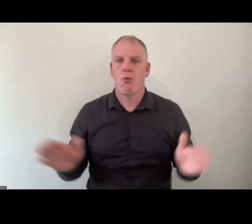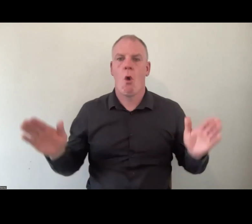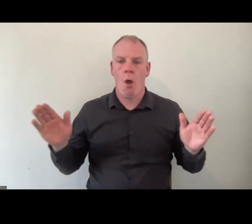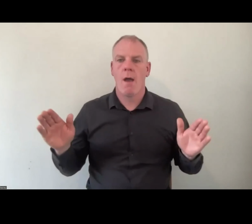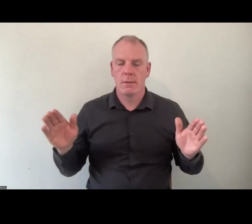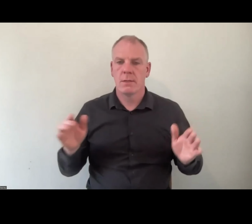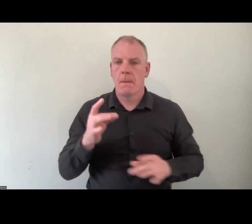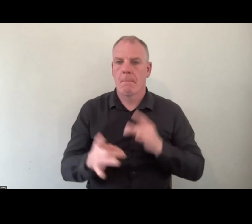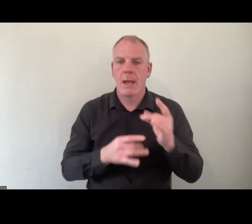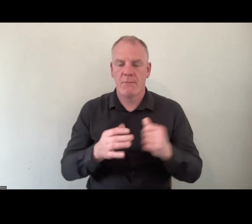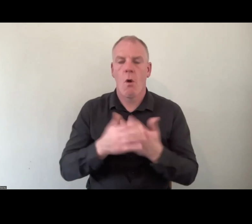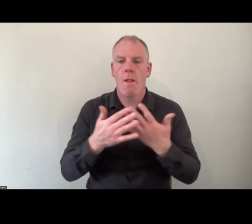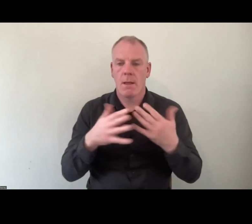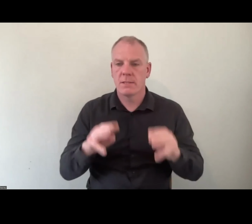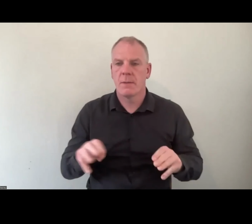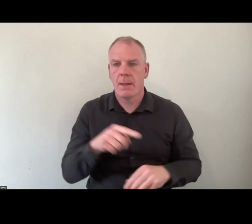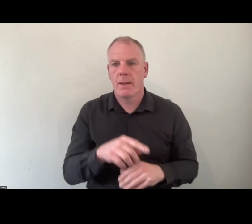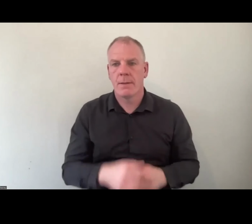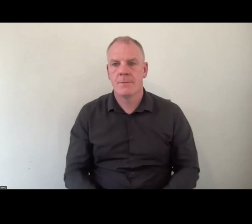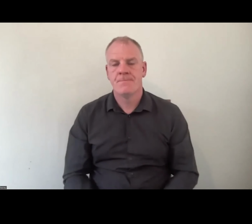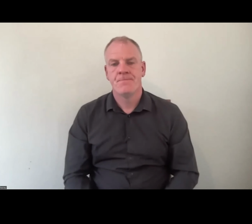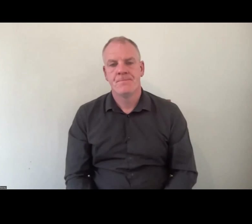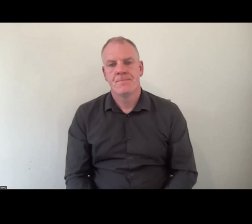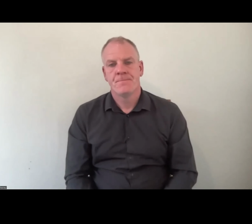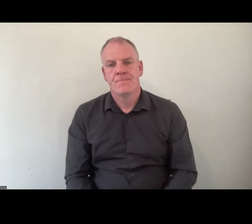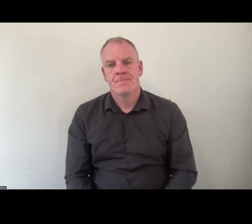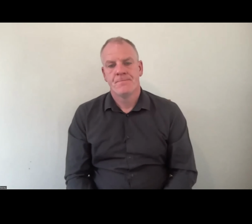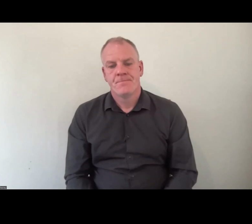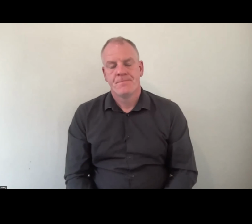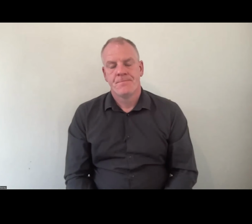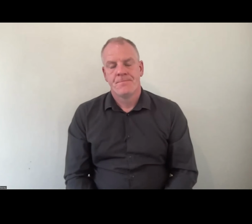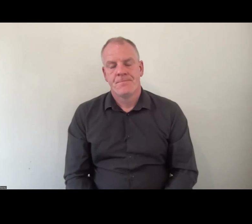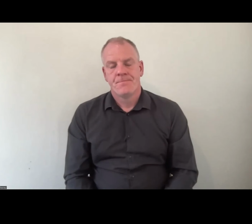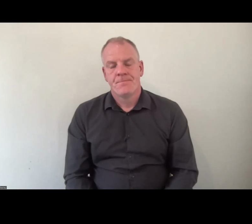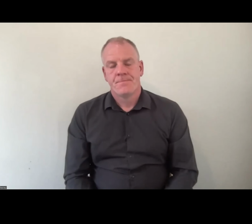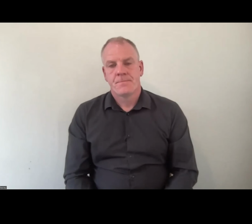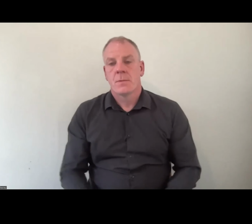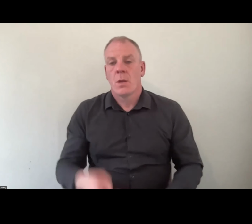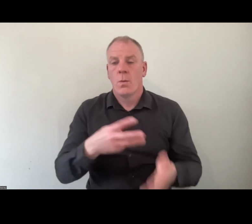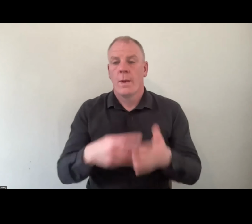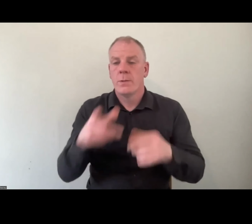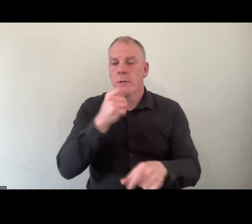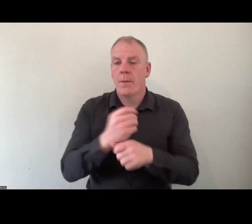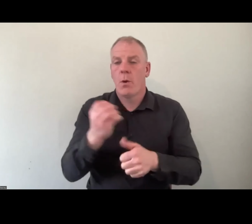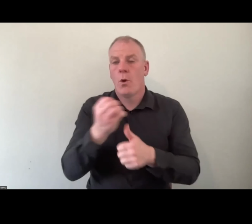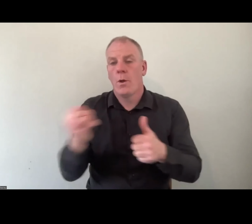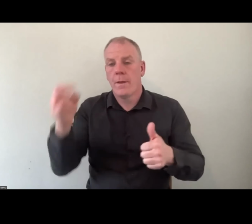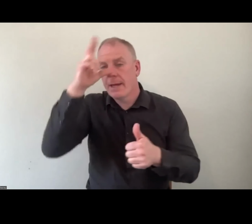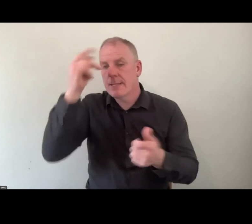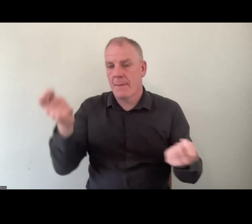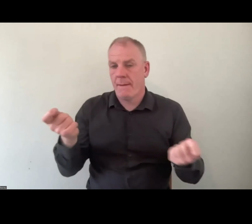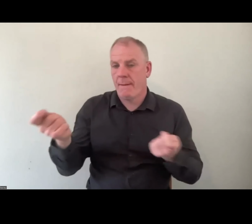So, in terms of other things, other facilities within theatres,